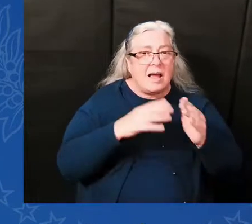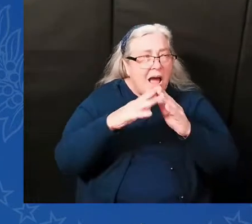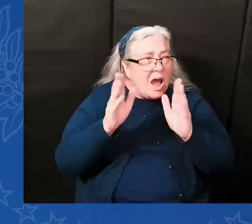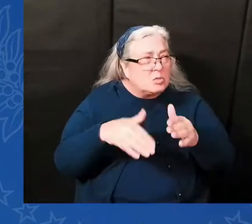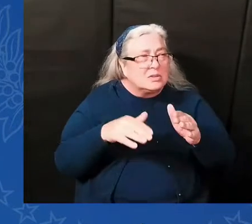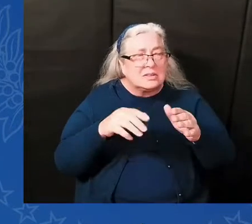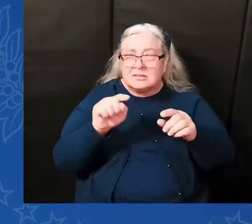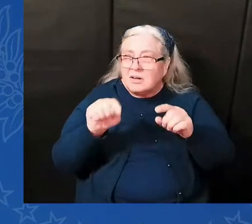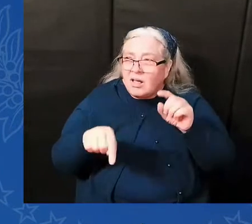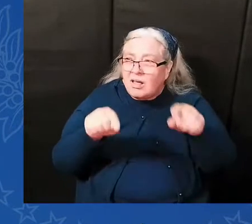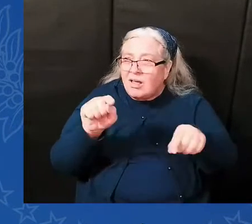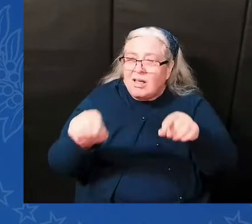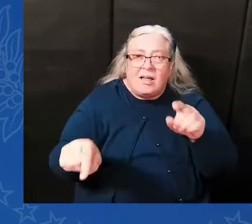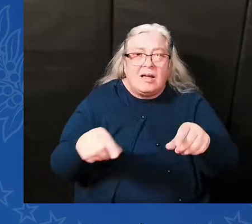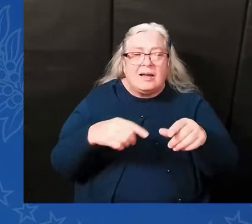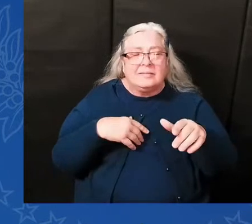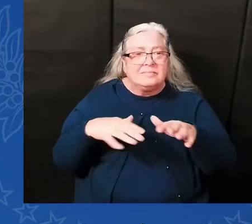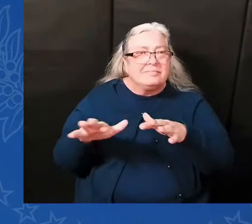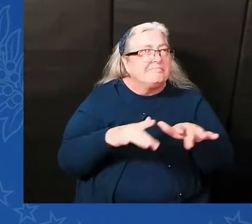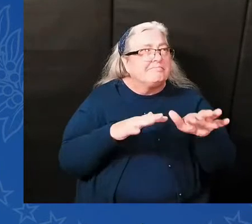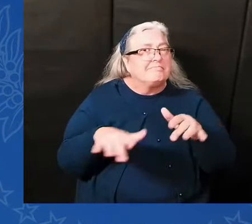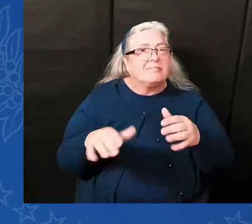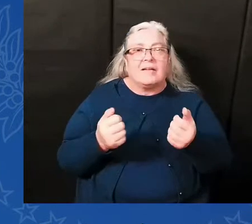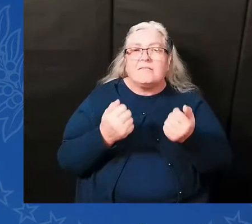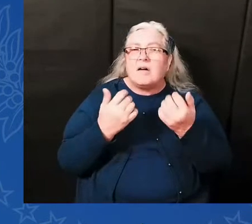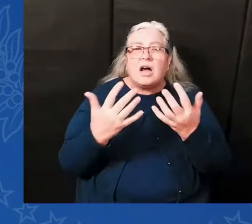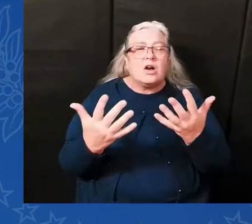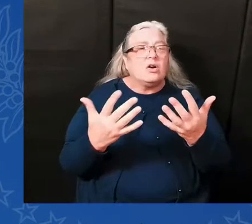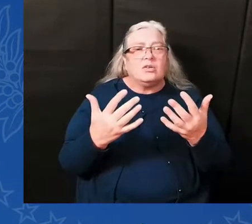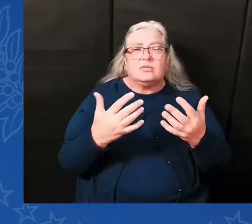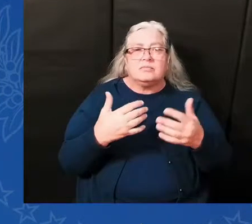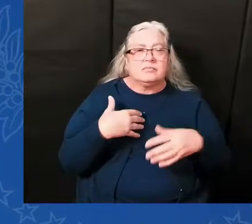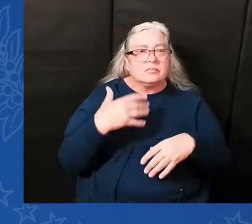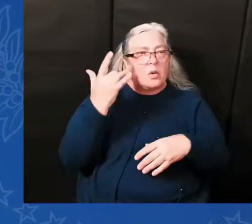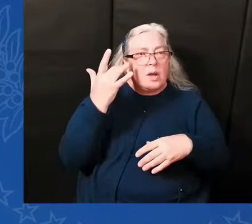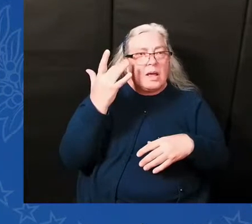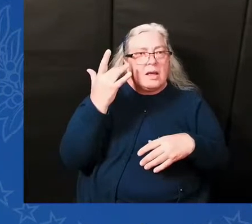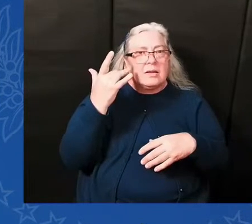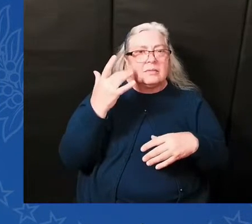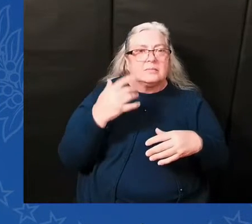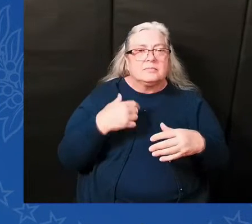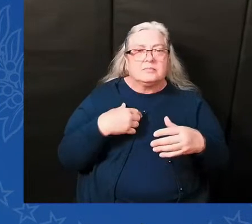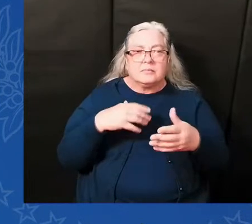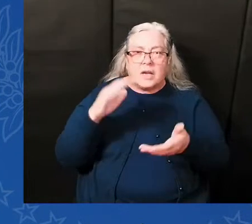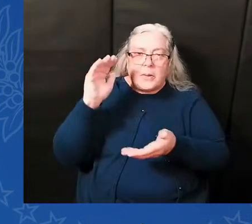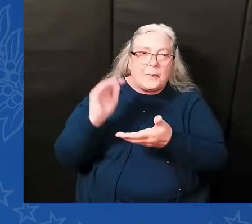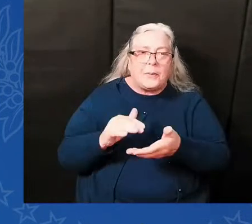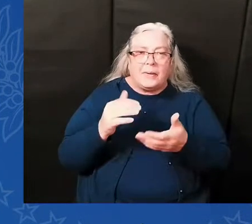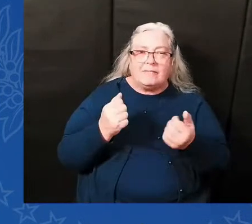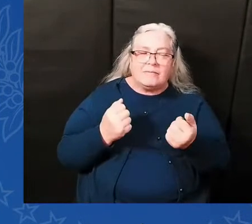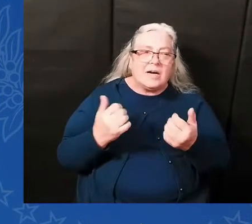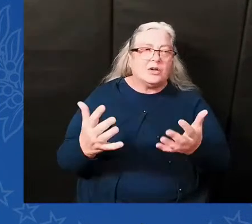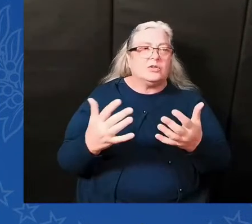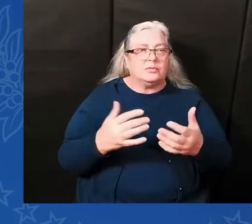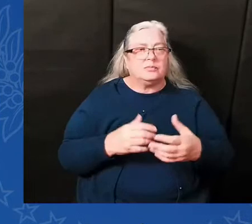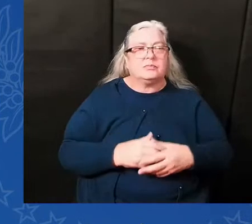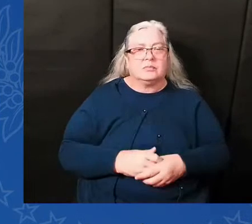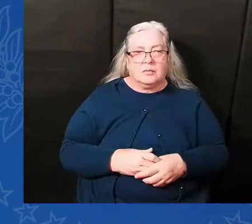and prevent the needless heartbreak in the future. Too many lives have been lost from fires that could have been prevented -- the fires.